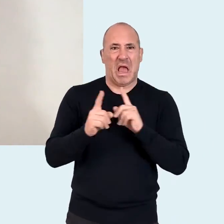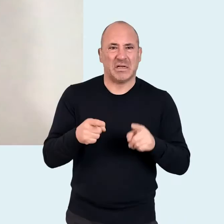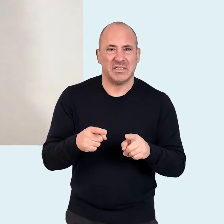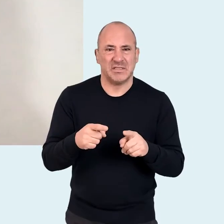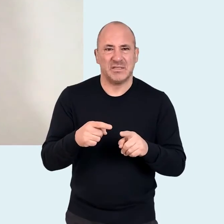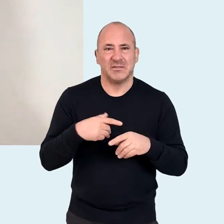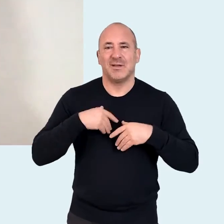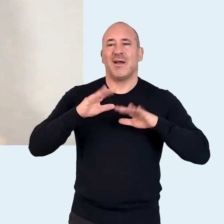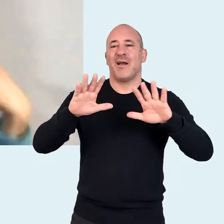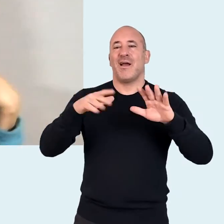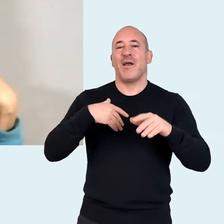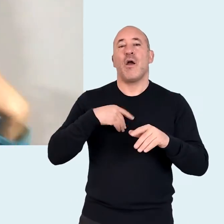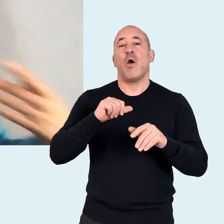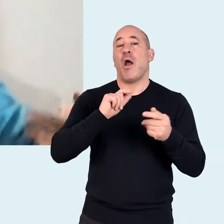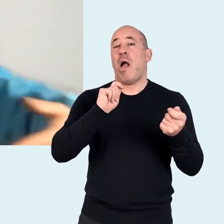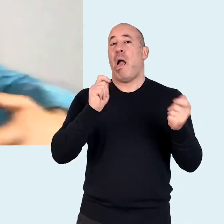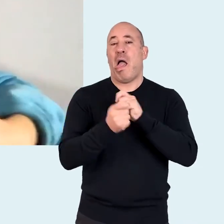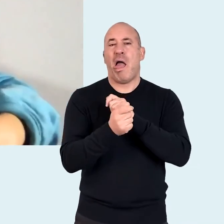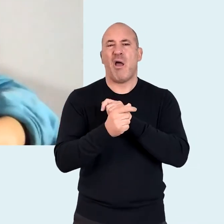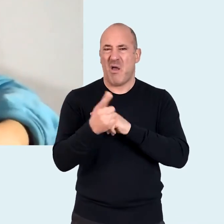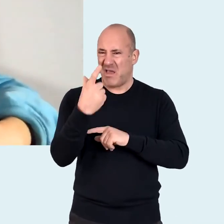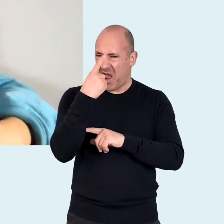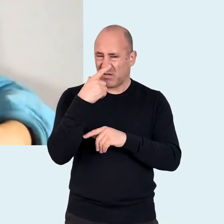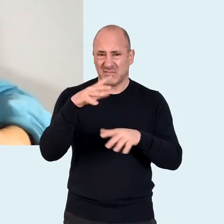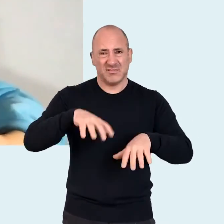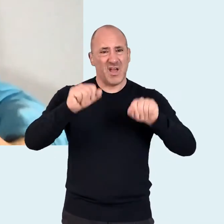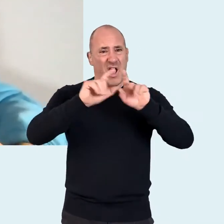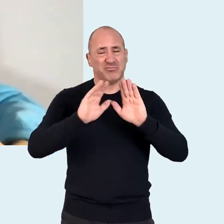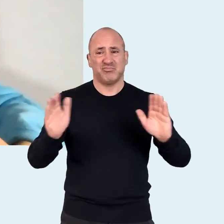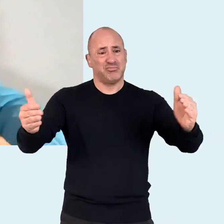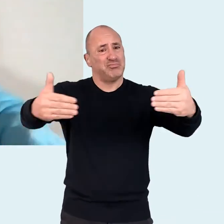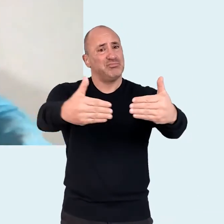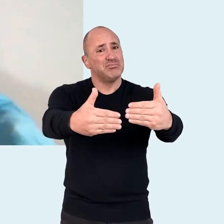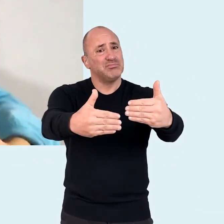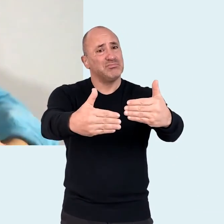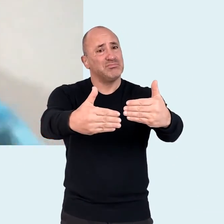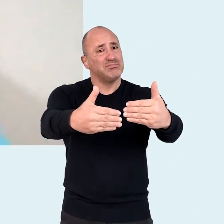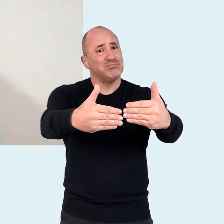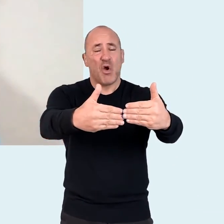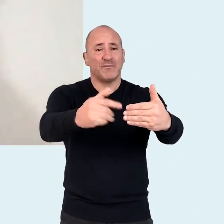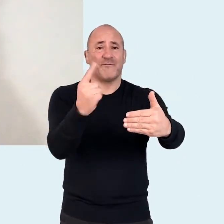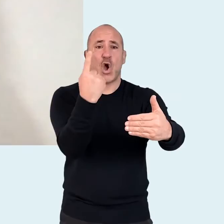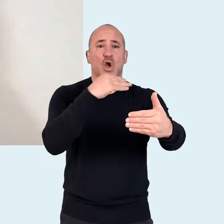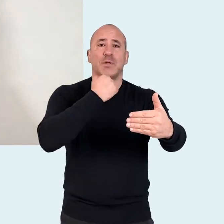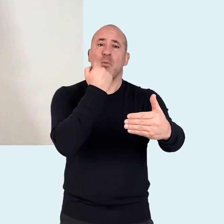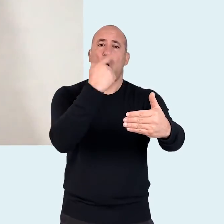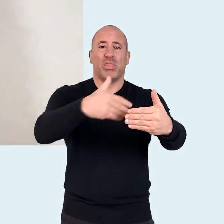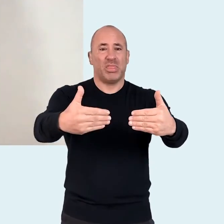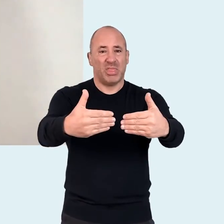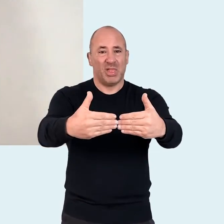that could be difficult for some of the members of my group with their shoulders. So I'll offer the alternative of, "You can keep that in a first. You could keep that down by your